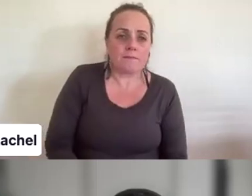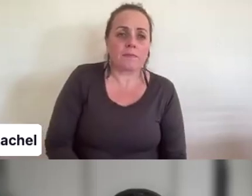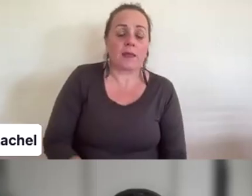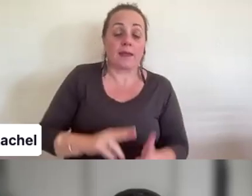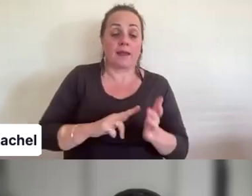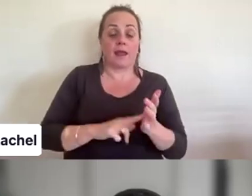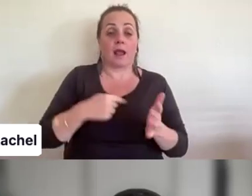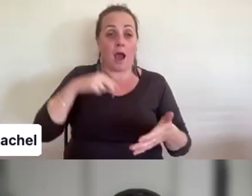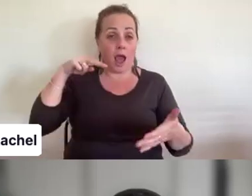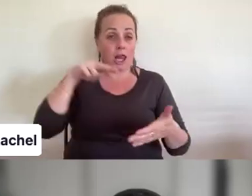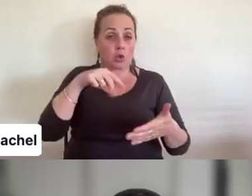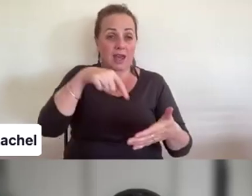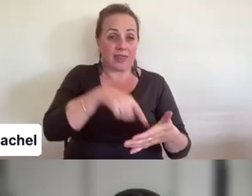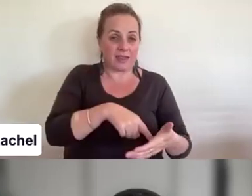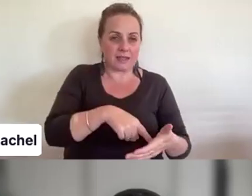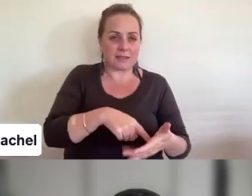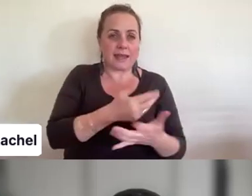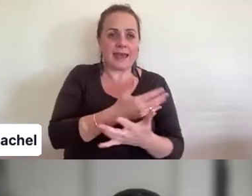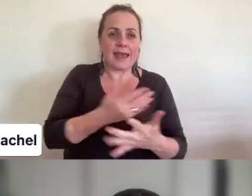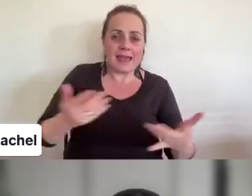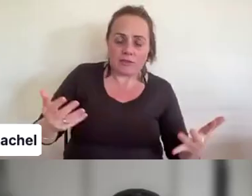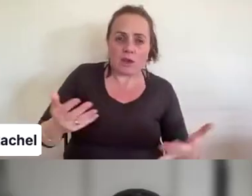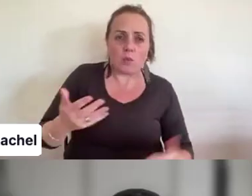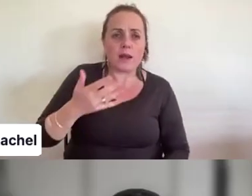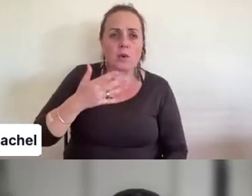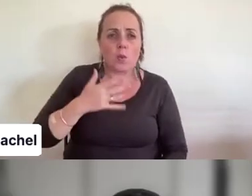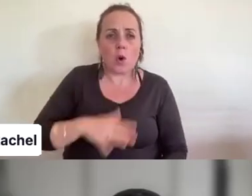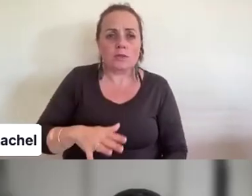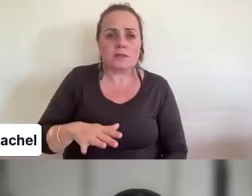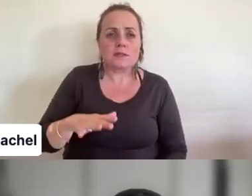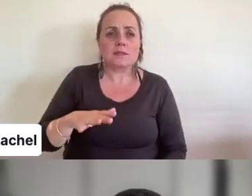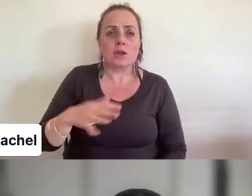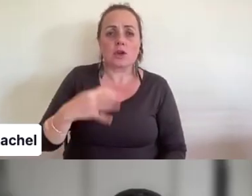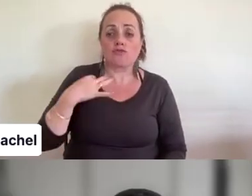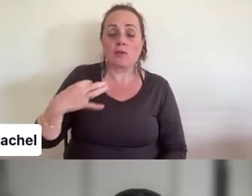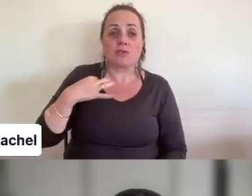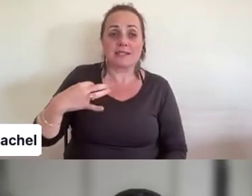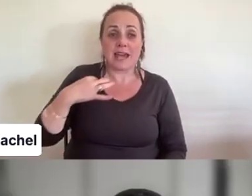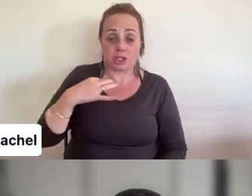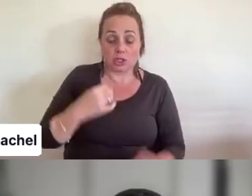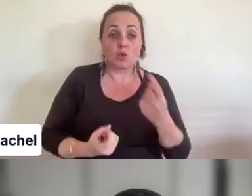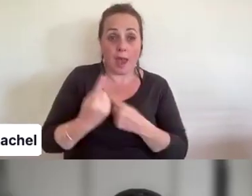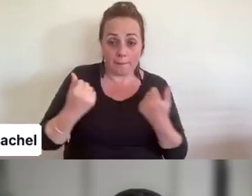because I think everyone is quite keen for representation to occur, and a quota is a